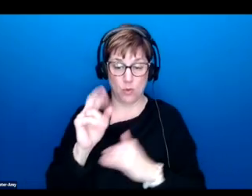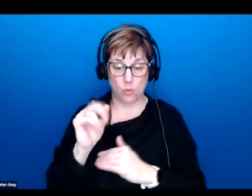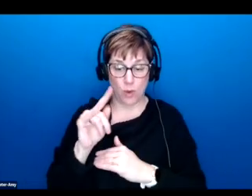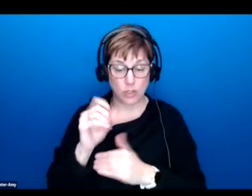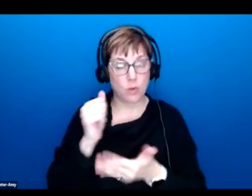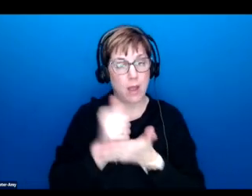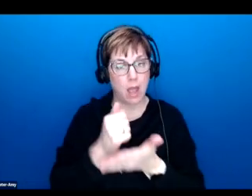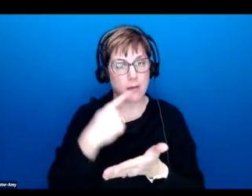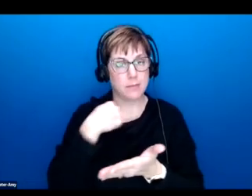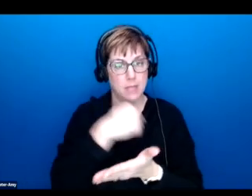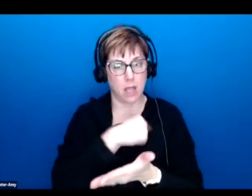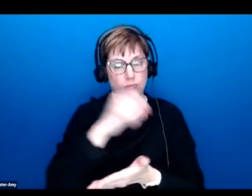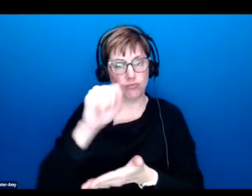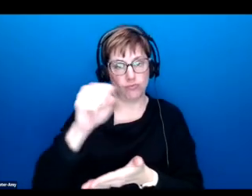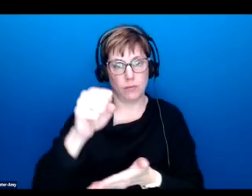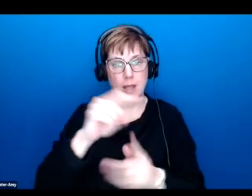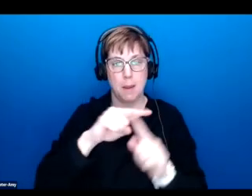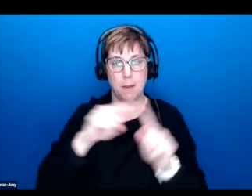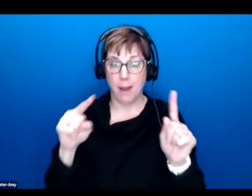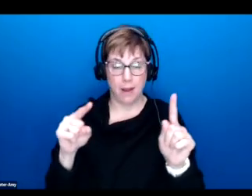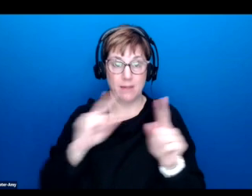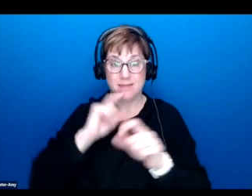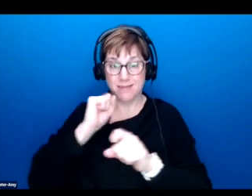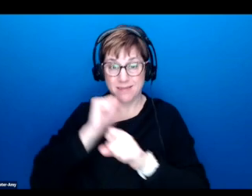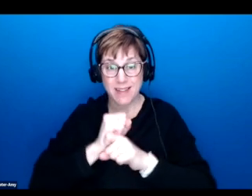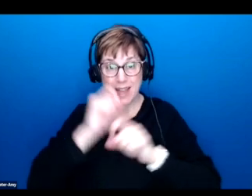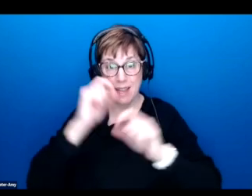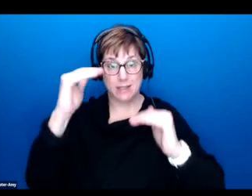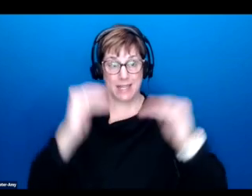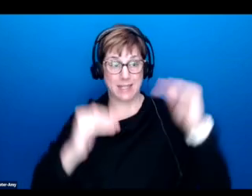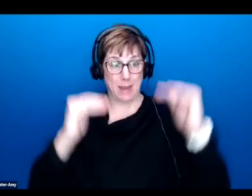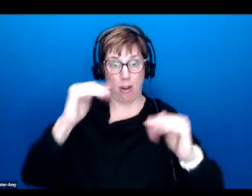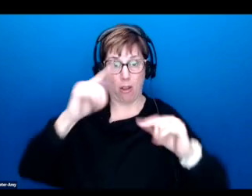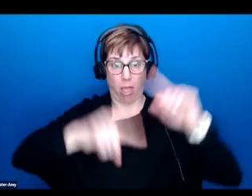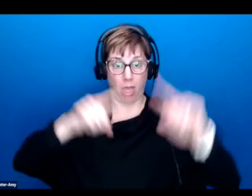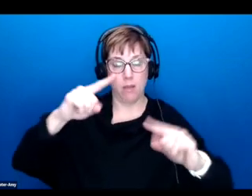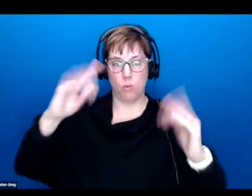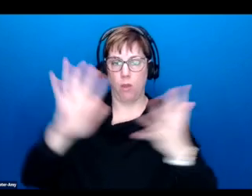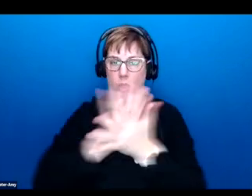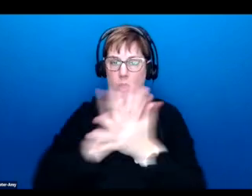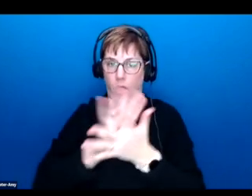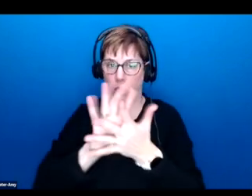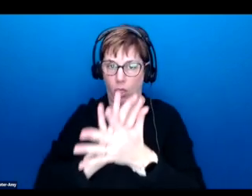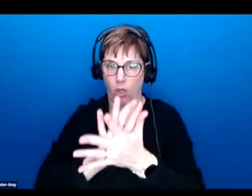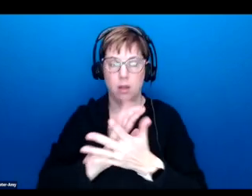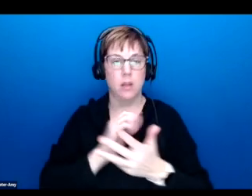it often masks disparities. So it's difficult for us to understand